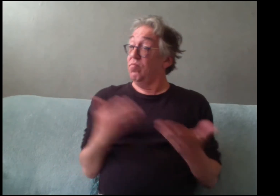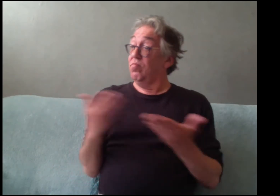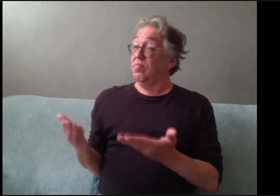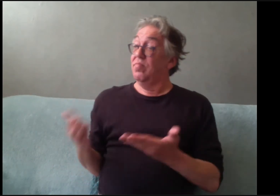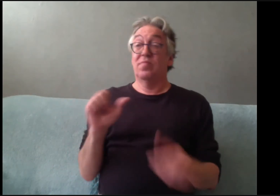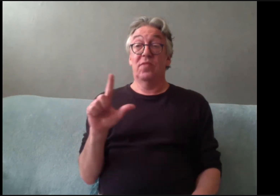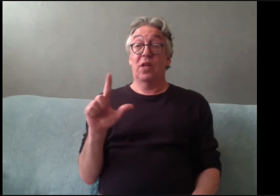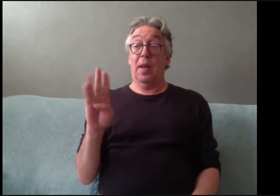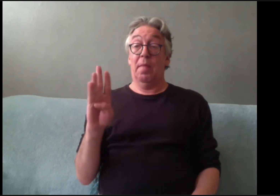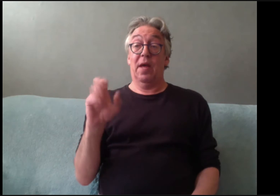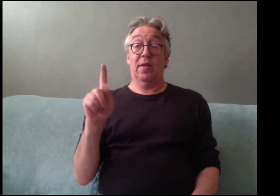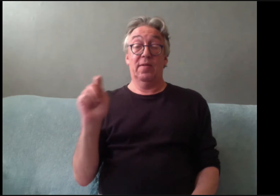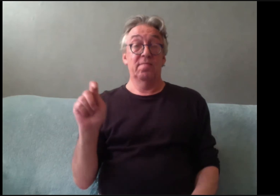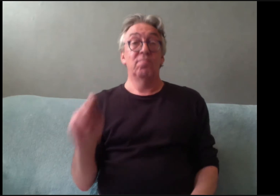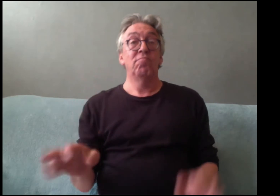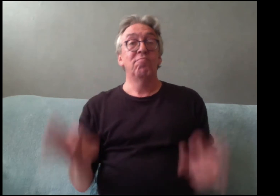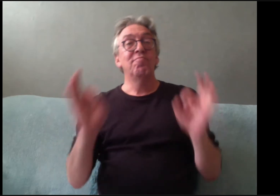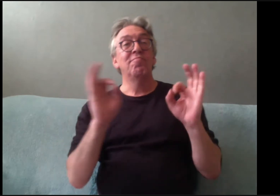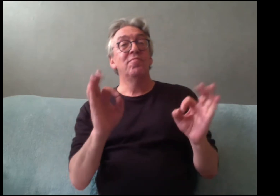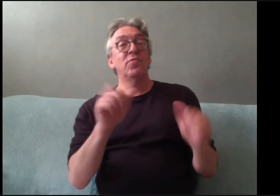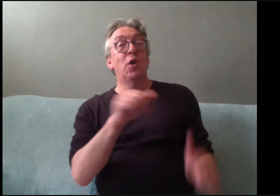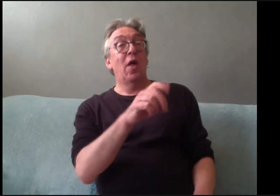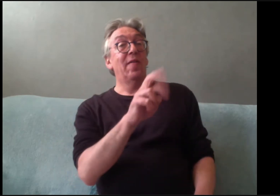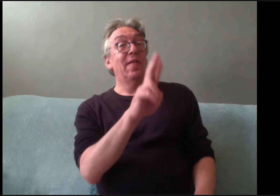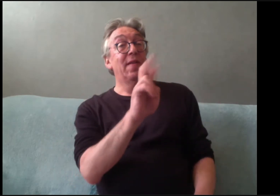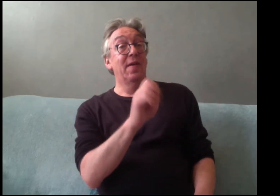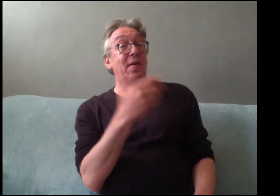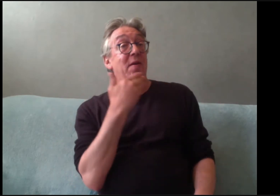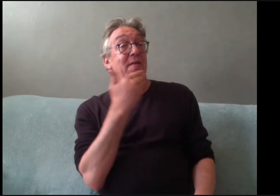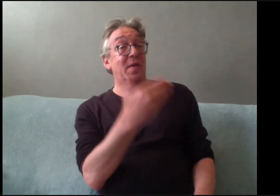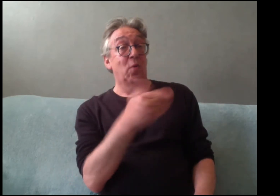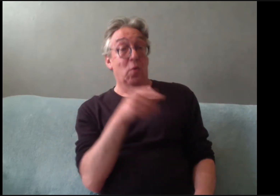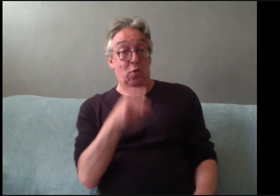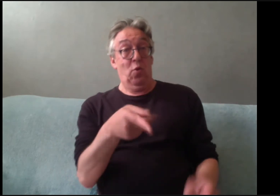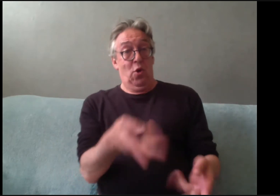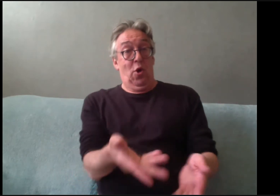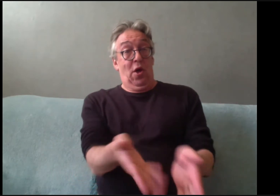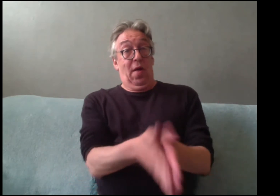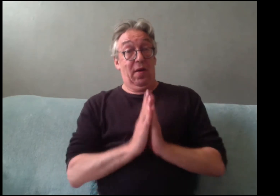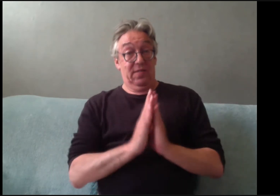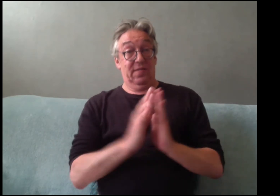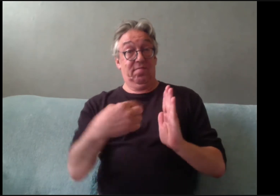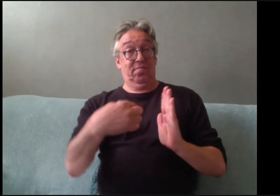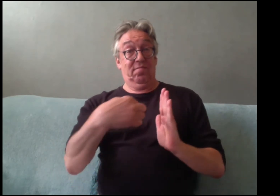Thank you, André. You asked me to speak about the roles of DPOs during the lockdown crisis.